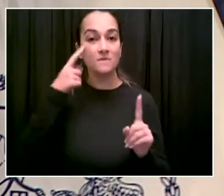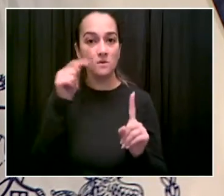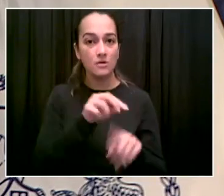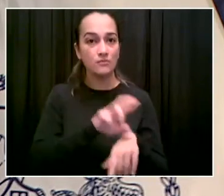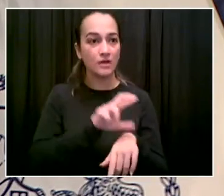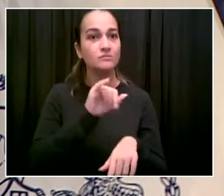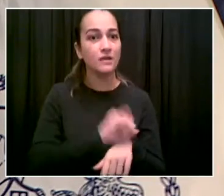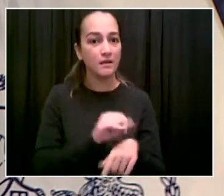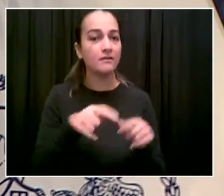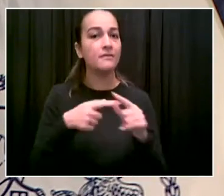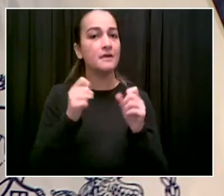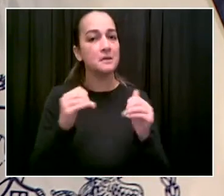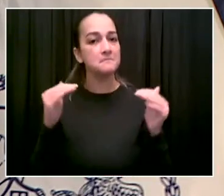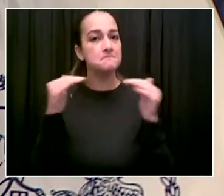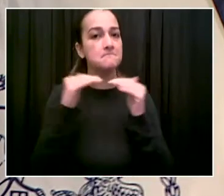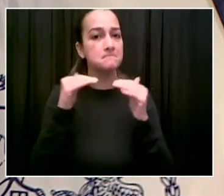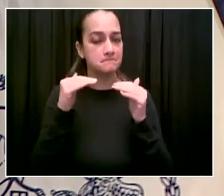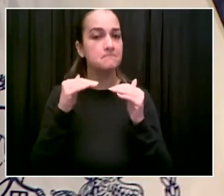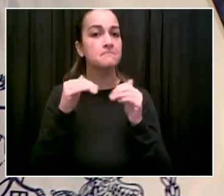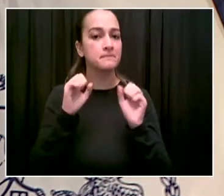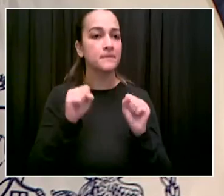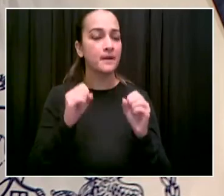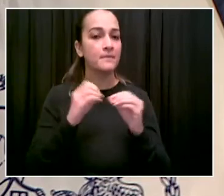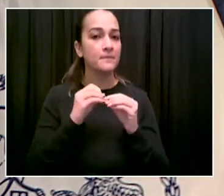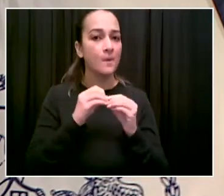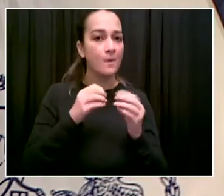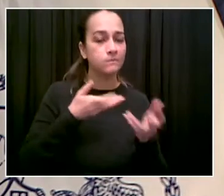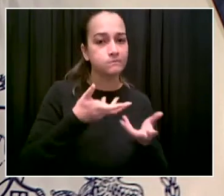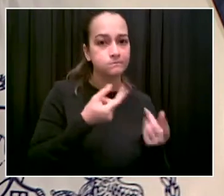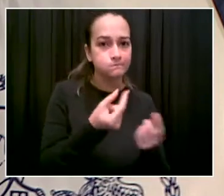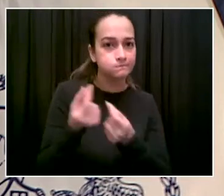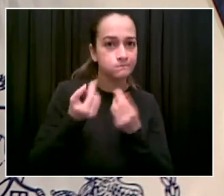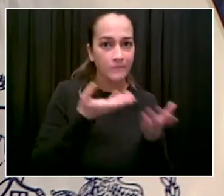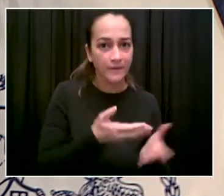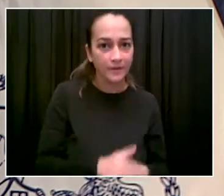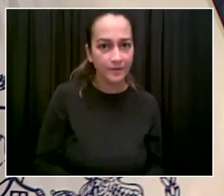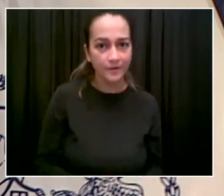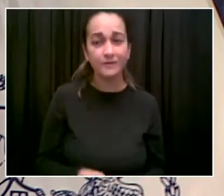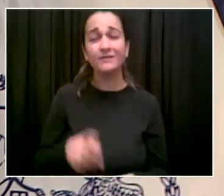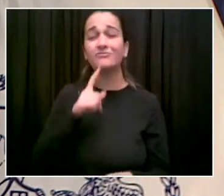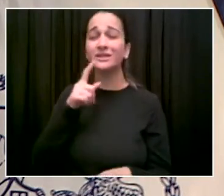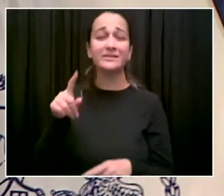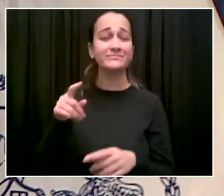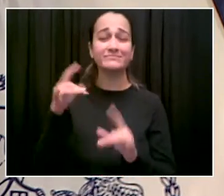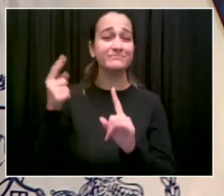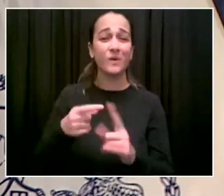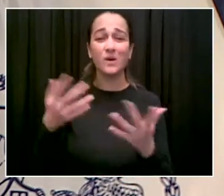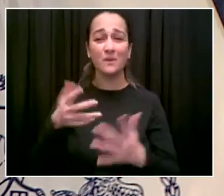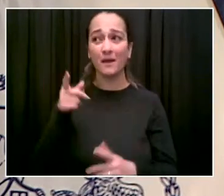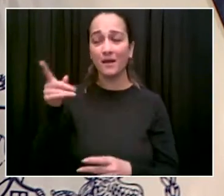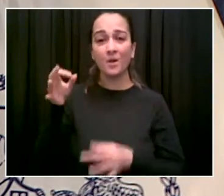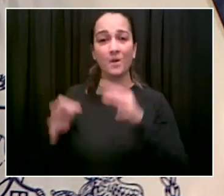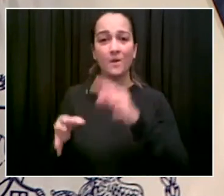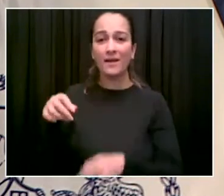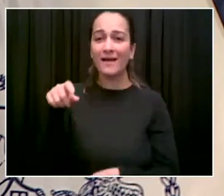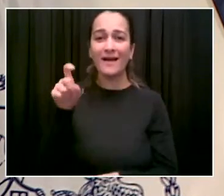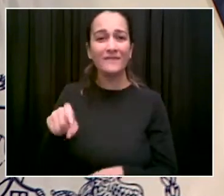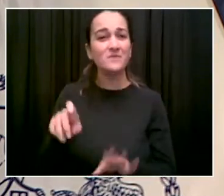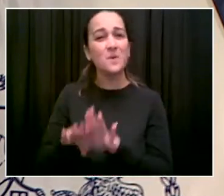MORE OFFICERS AVAILABLE AND WE ARE TRAINNING EW OFFICERS AND BRINGING THEM IN . WE HAVE GOT TO GET THE COURT SYSTEM GOING.